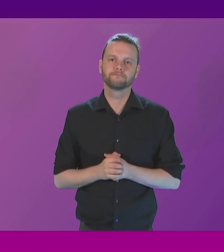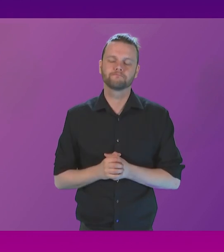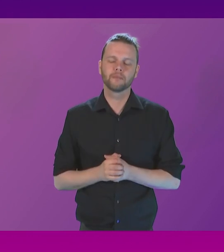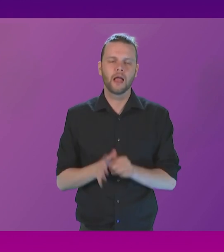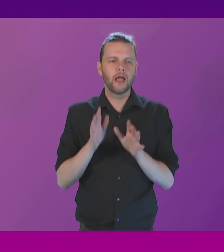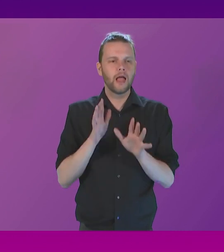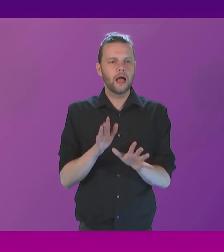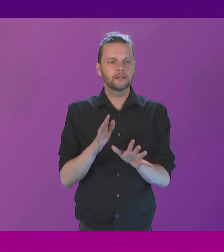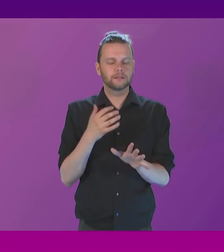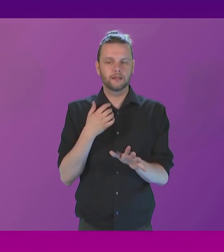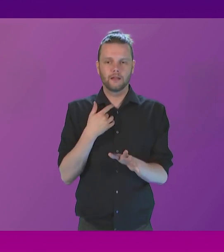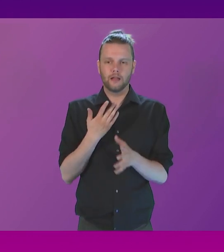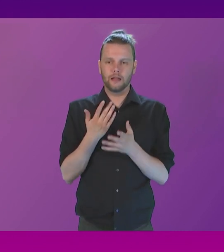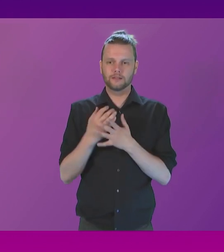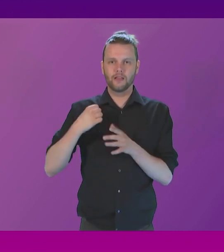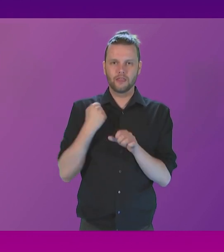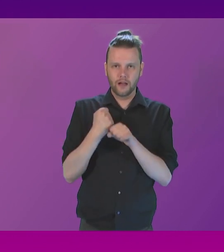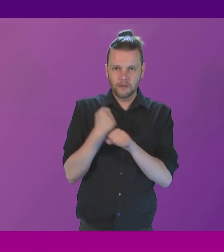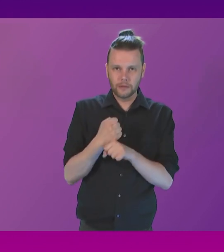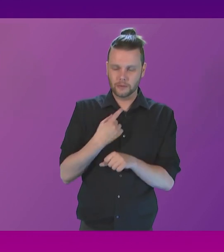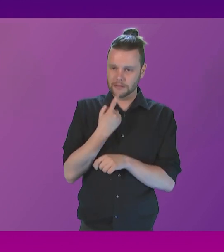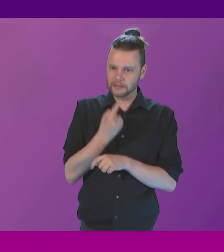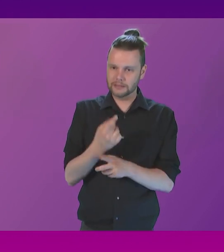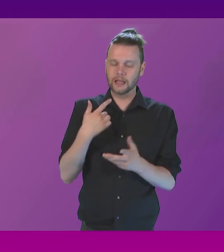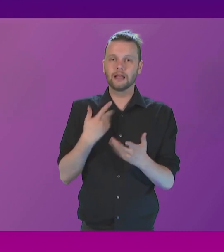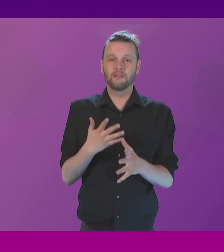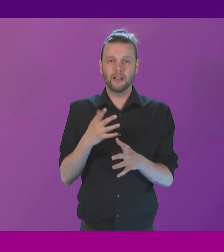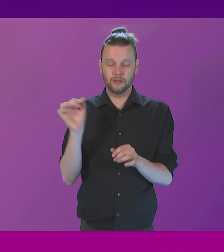It is in the gift of the Scottish Government to grant urgent authorisation for emergency